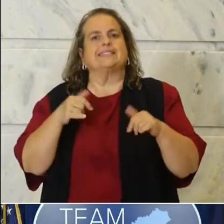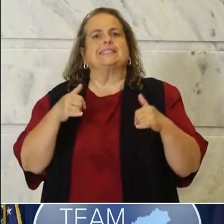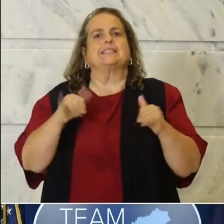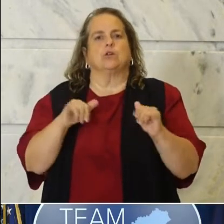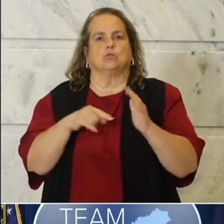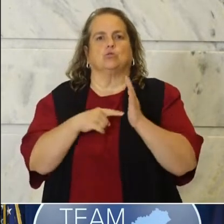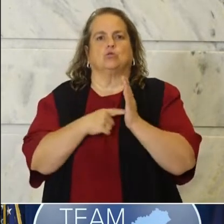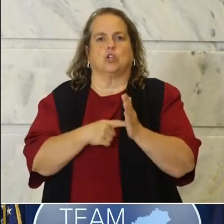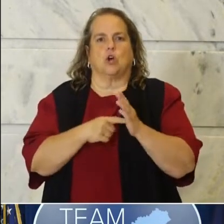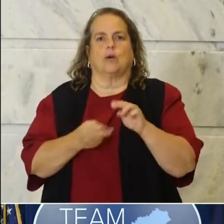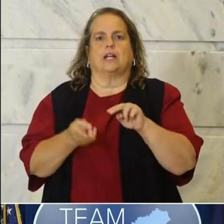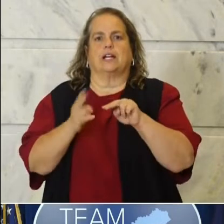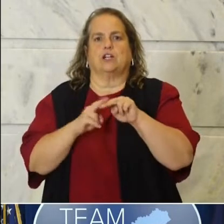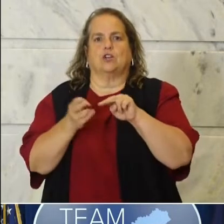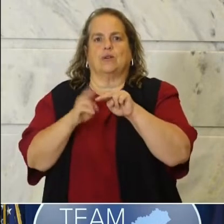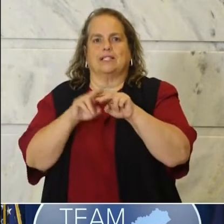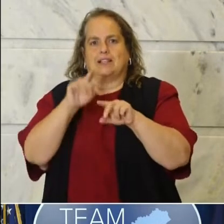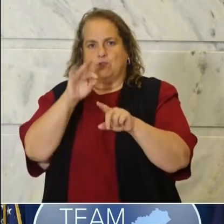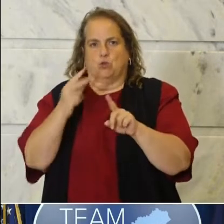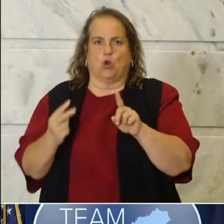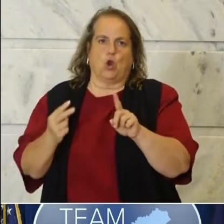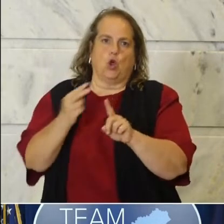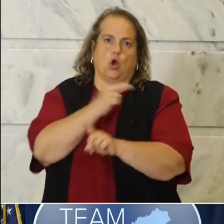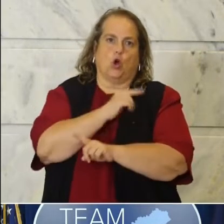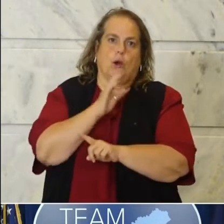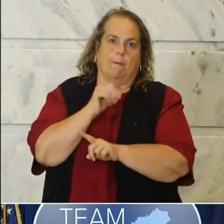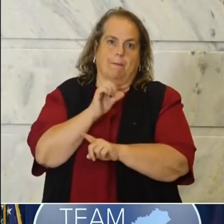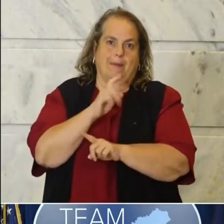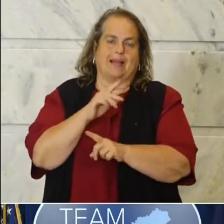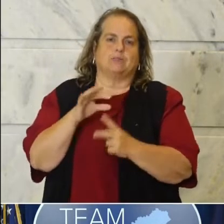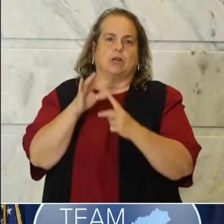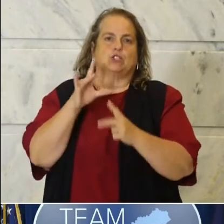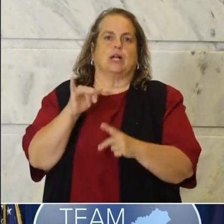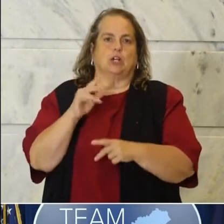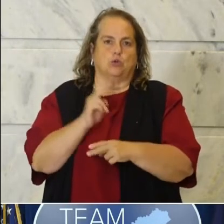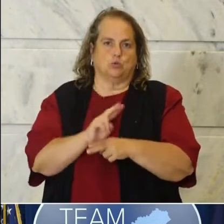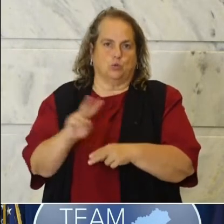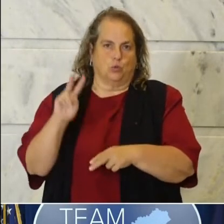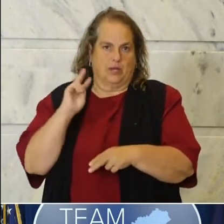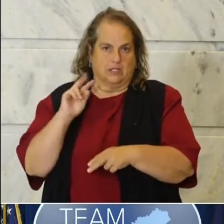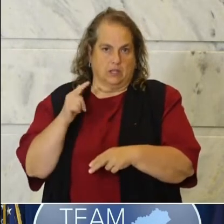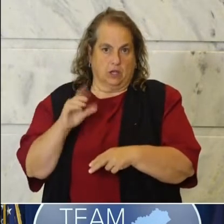a increase. As you look back, especially two weeks ago. Today we're